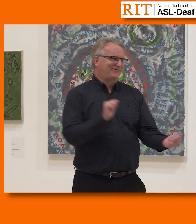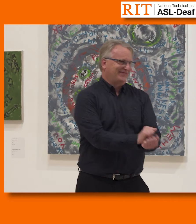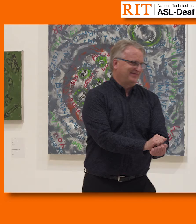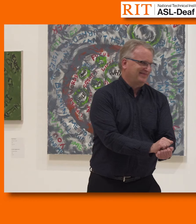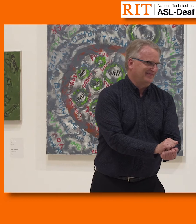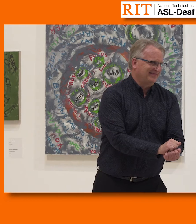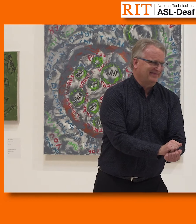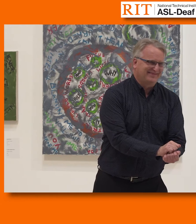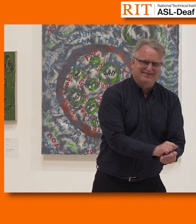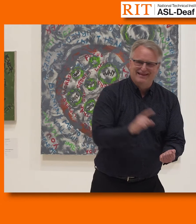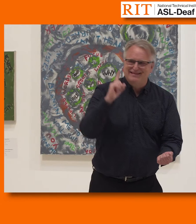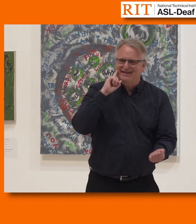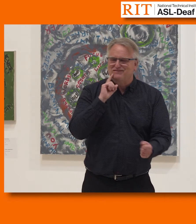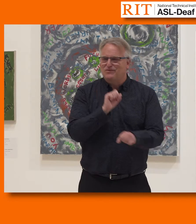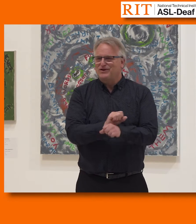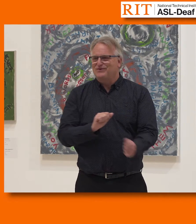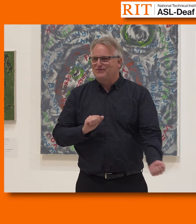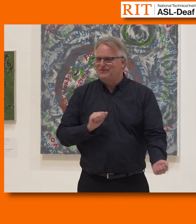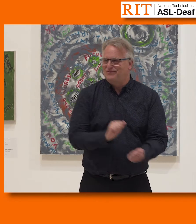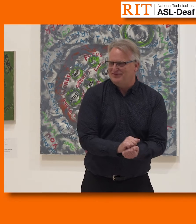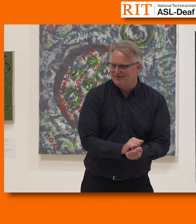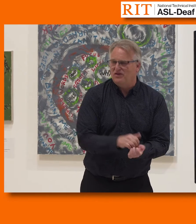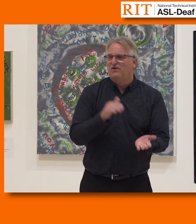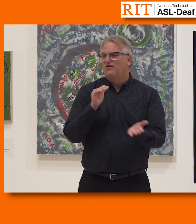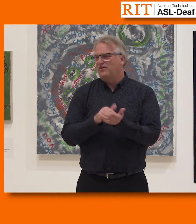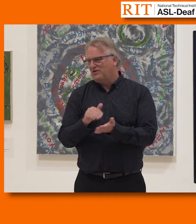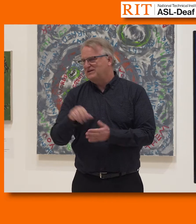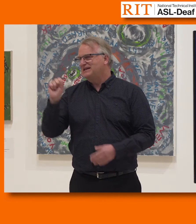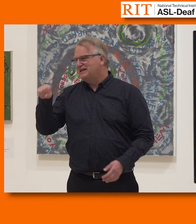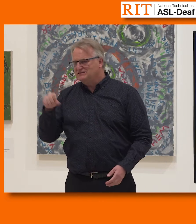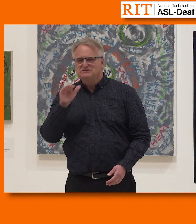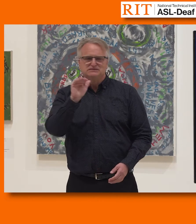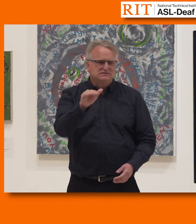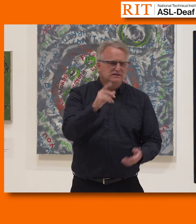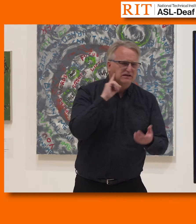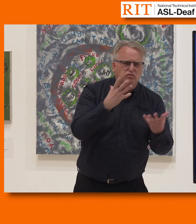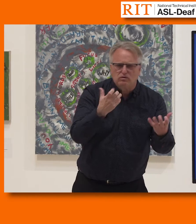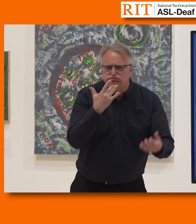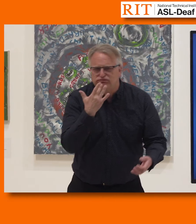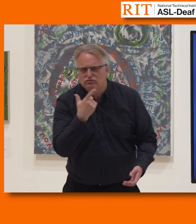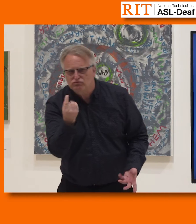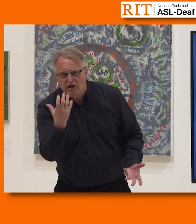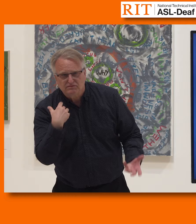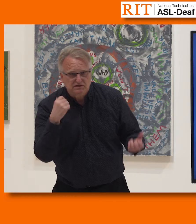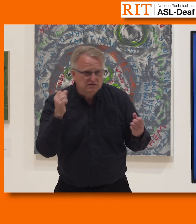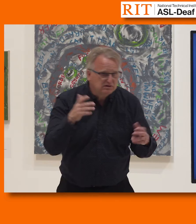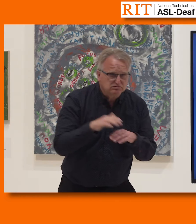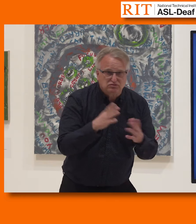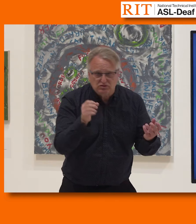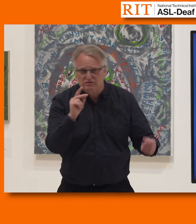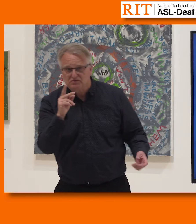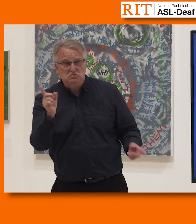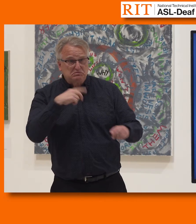Work with your Deaf consumers, right? Many times, interpreters will ask Deaf consumers